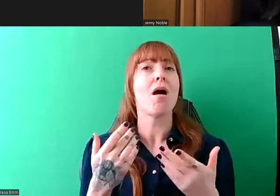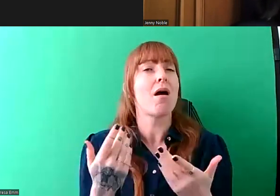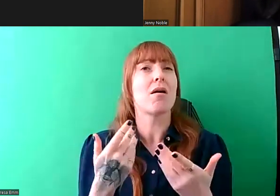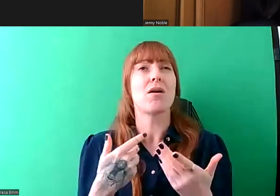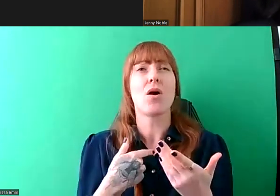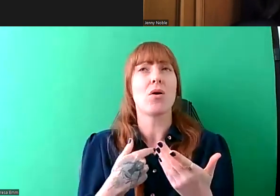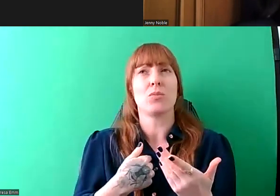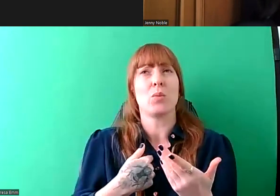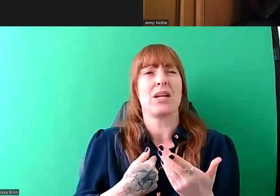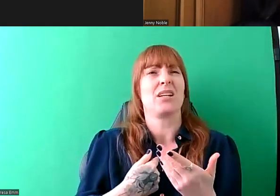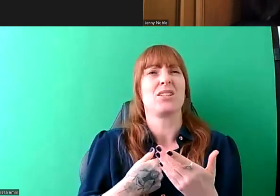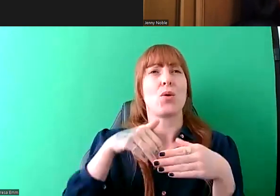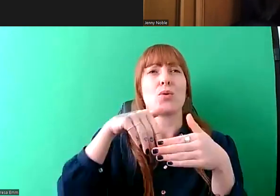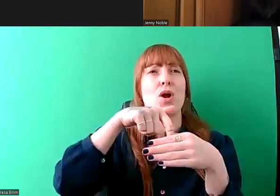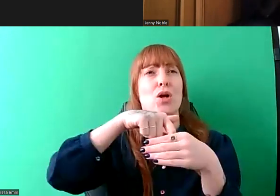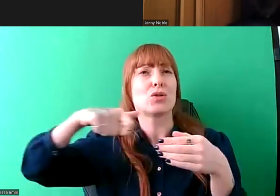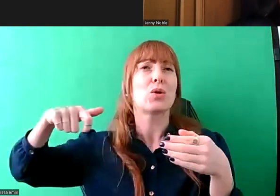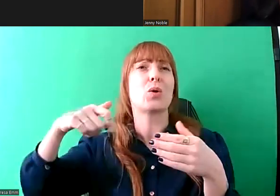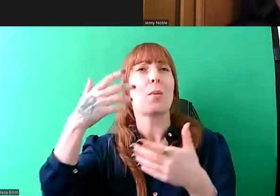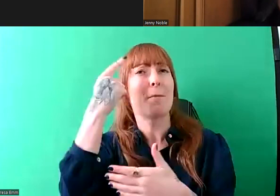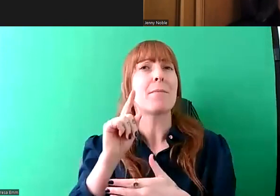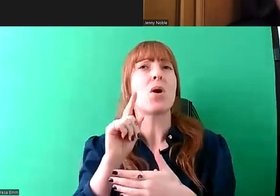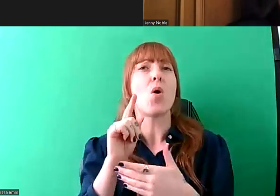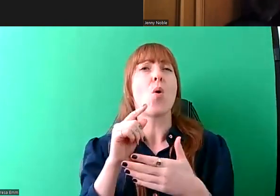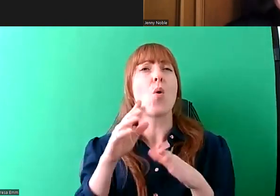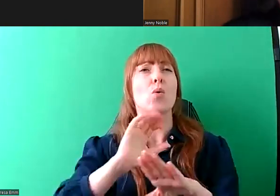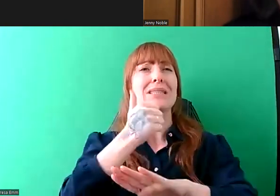people because of the barriers that are set up through education, or otherwise. Definitely not.